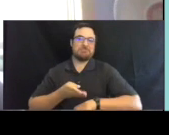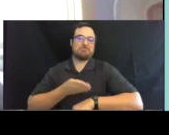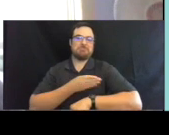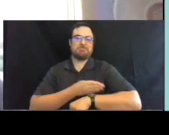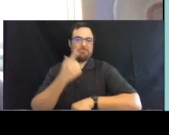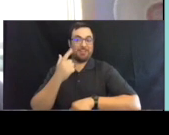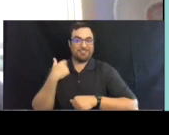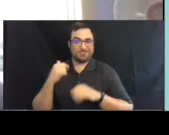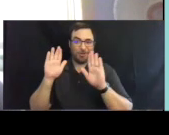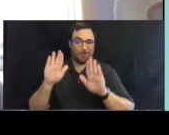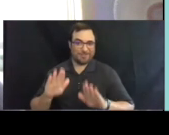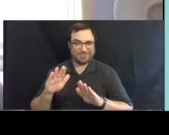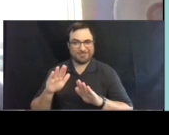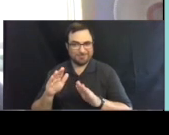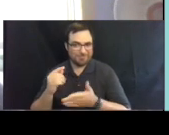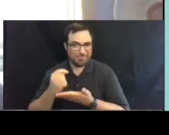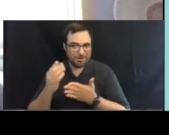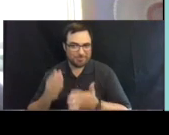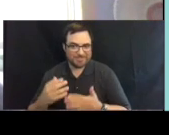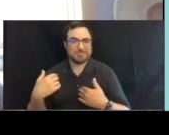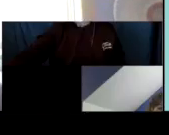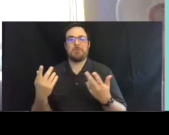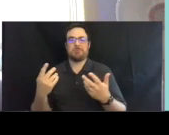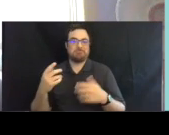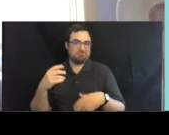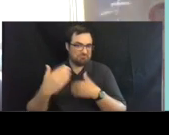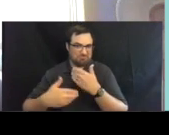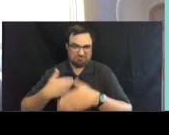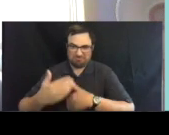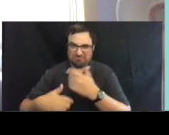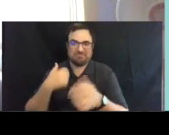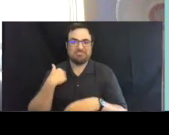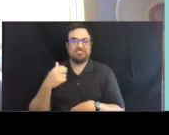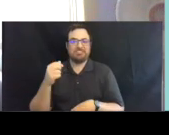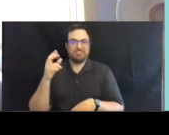use language and cognitive concepts. He's catching on to